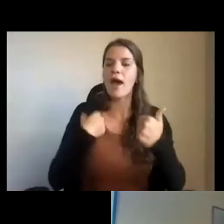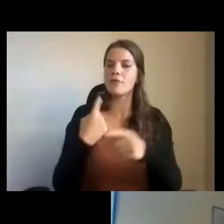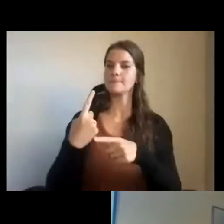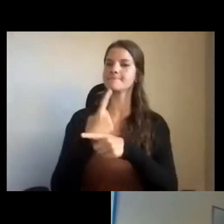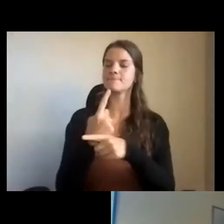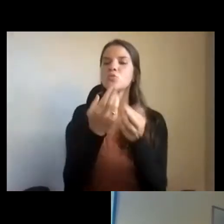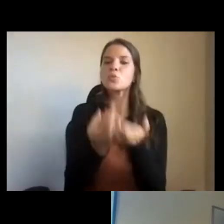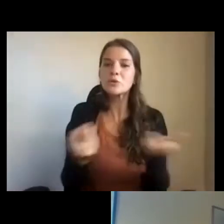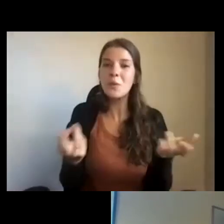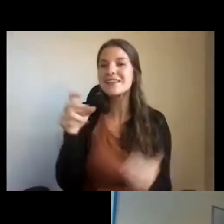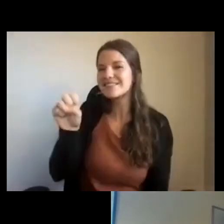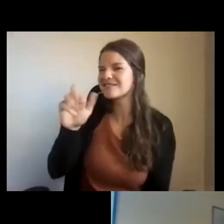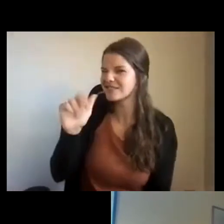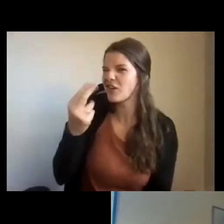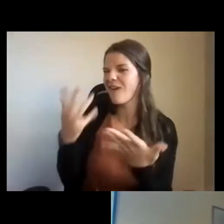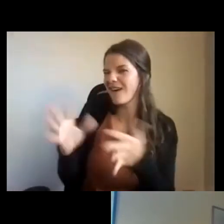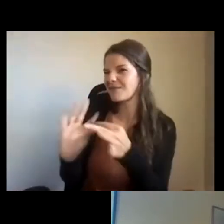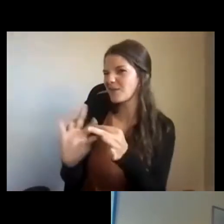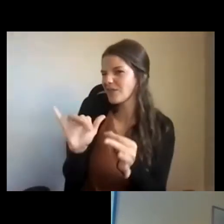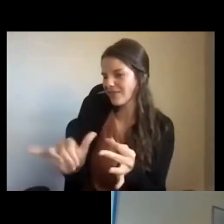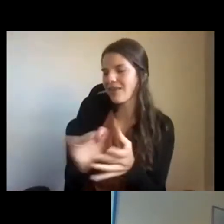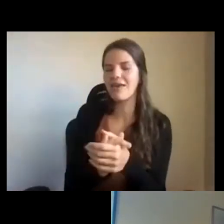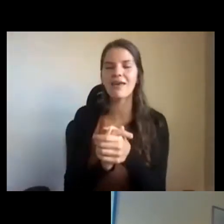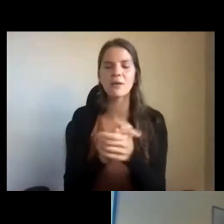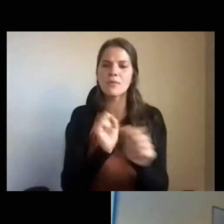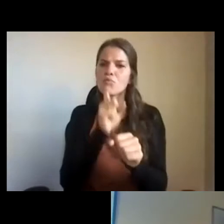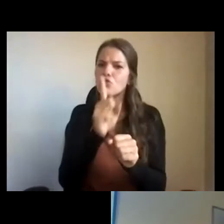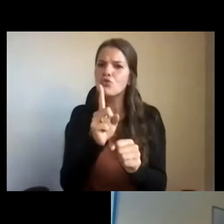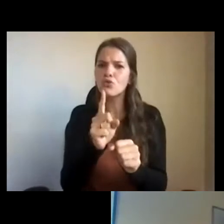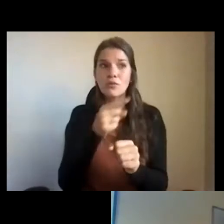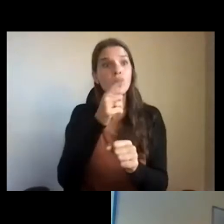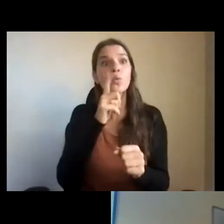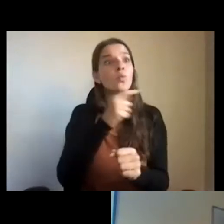Sarah mentioned that. We certainly want to make sure that people have resources and information.